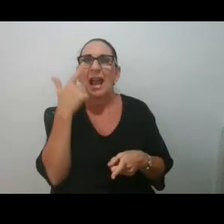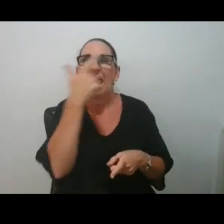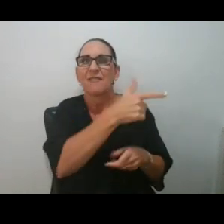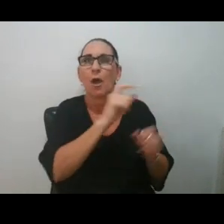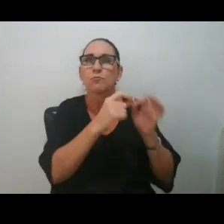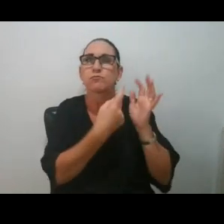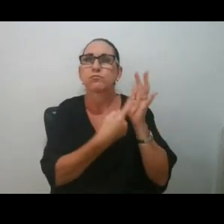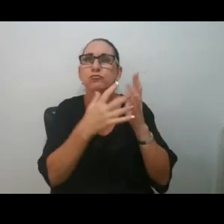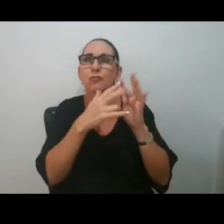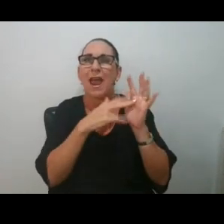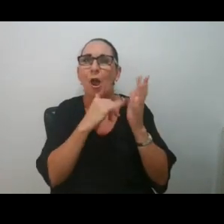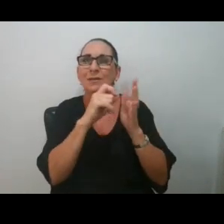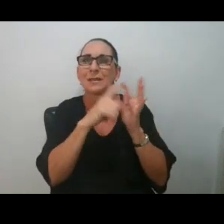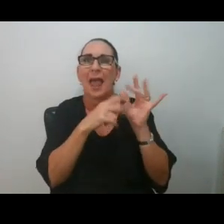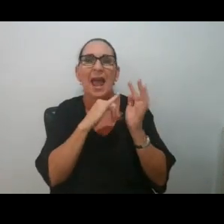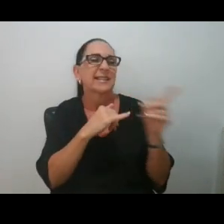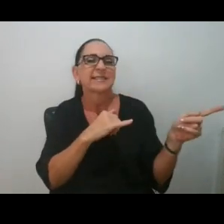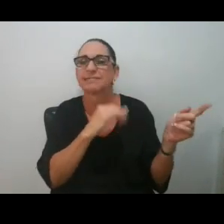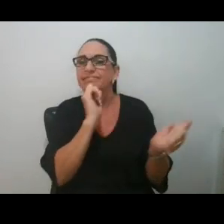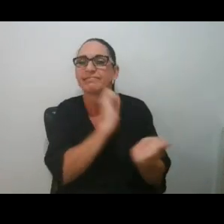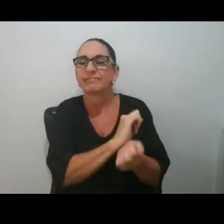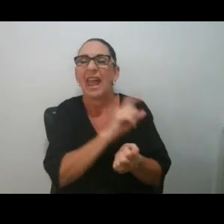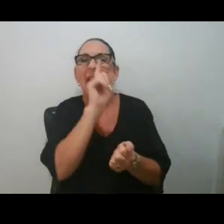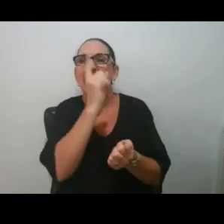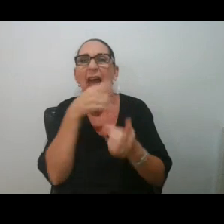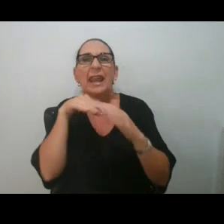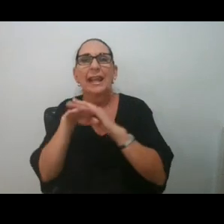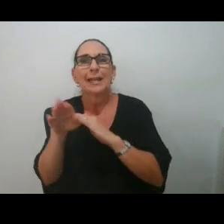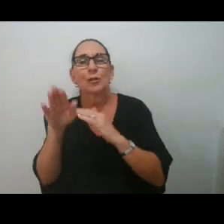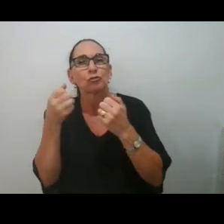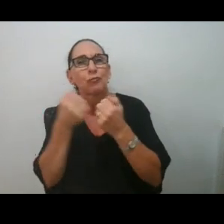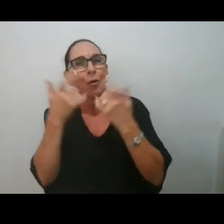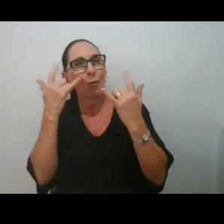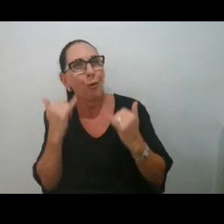for them um that is certainly something where you could make an inquiry to us at legal aid or even